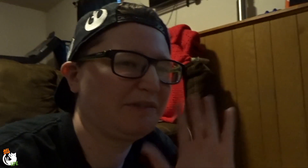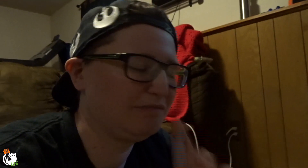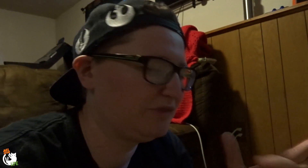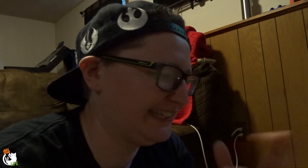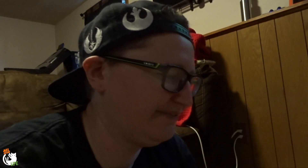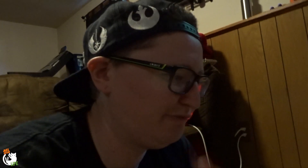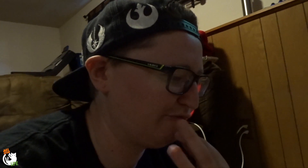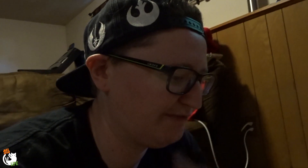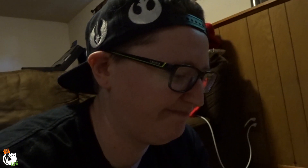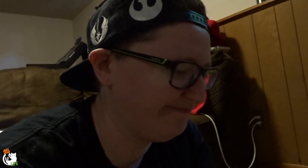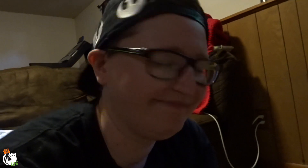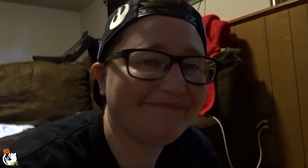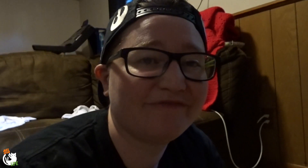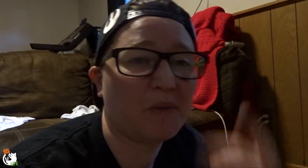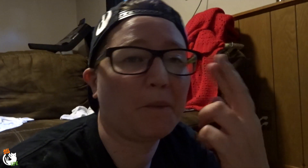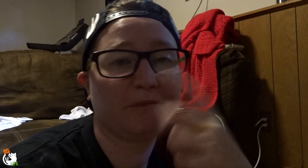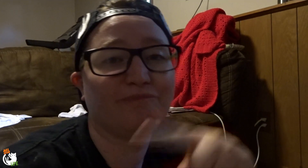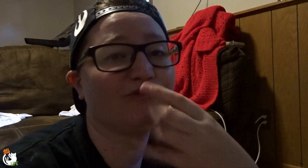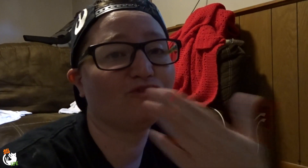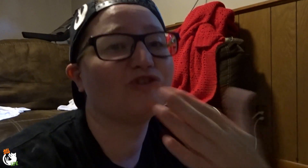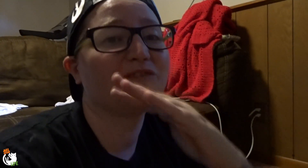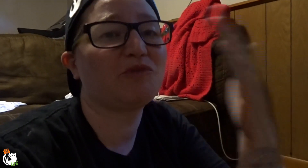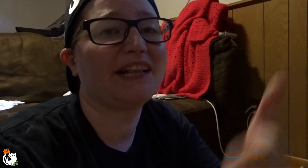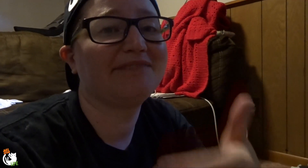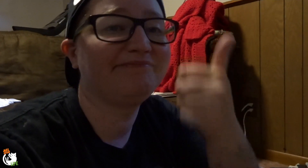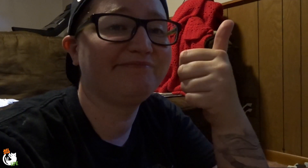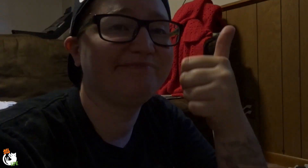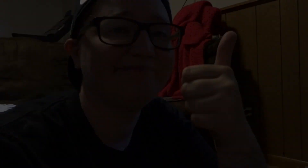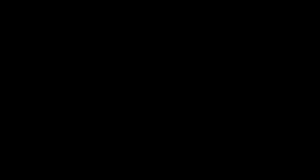That! Do that soon, so hopefully you had a good weekend!